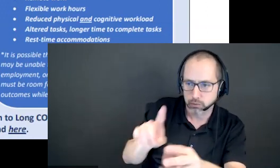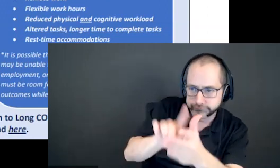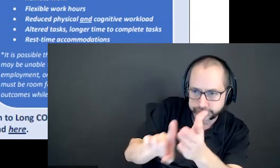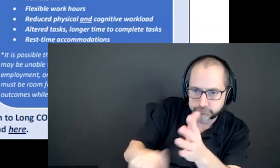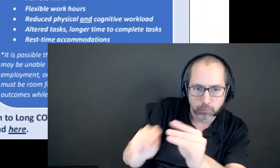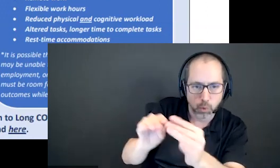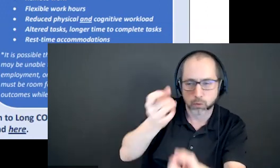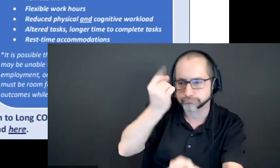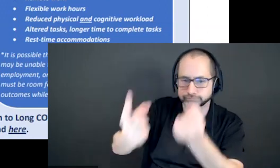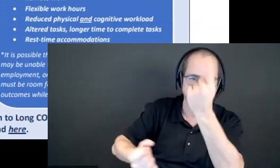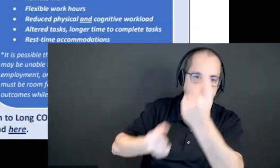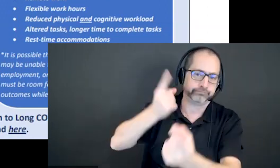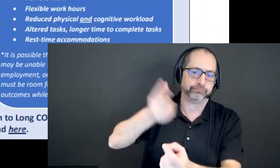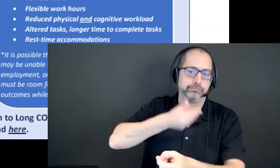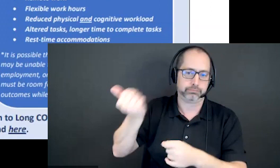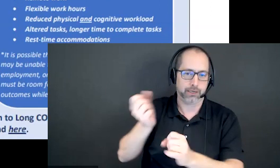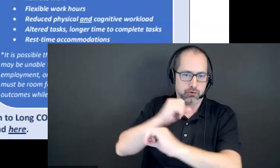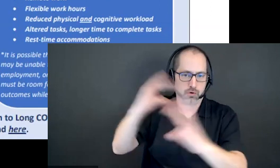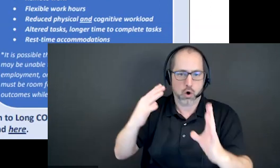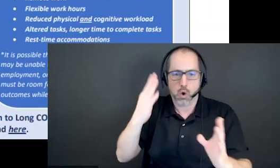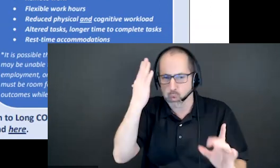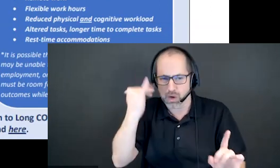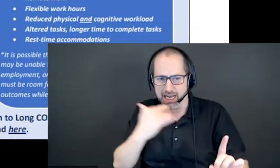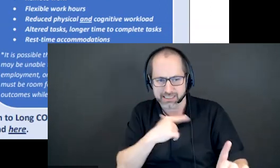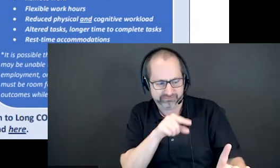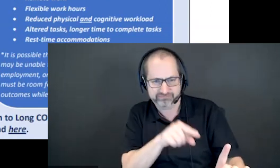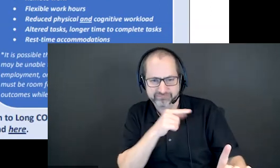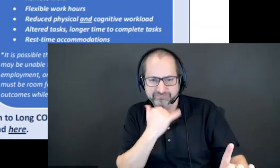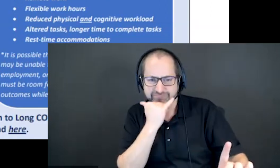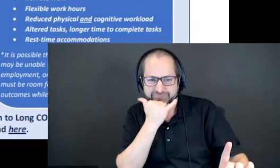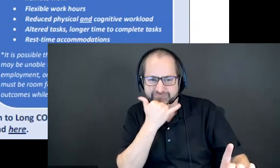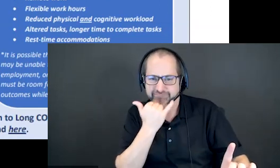better what might be happening so it again we want it to be accessible for people living